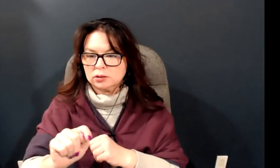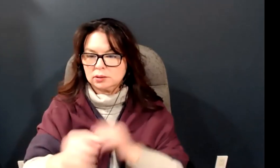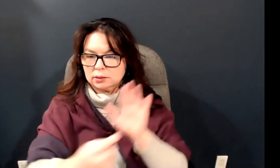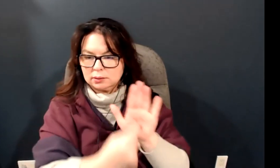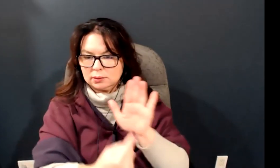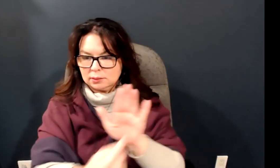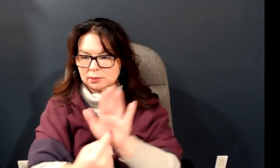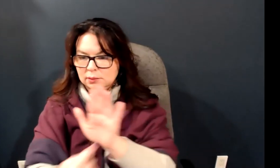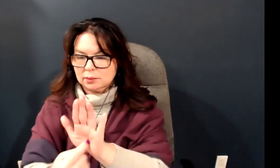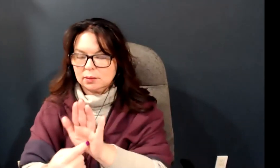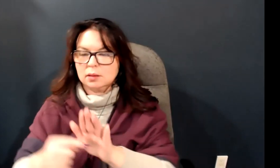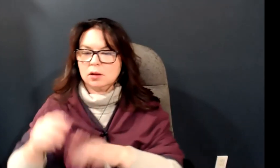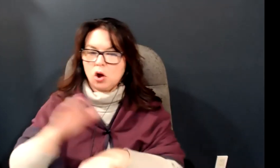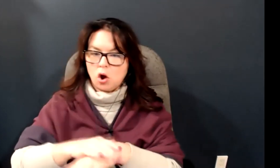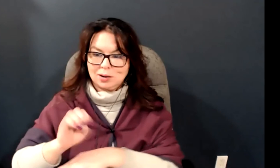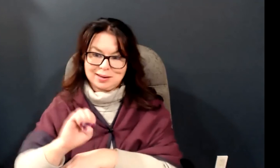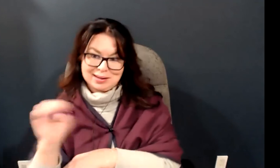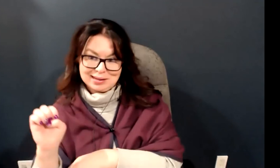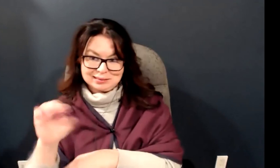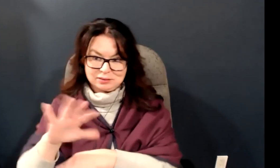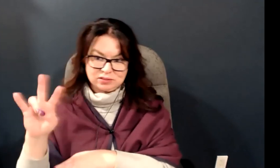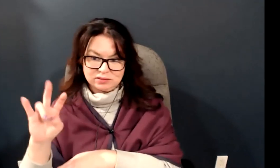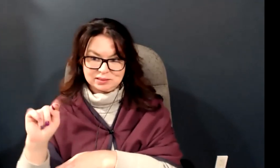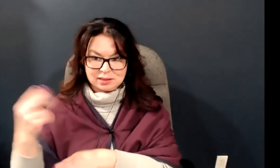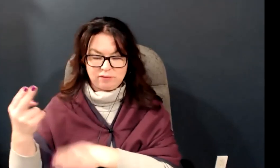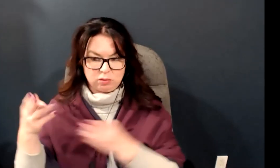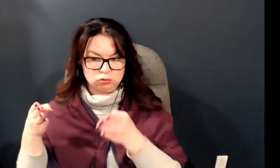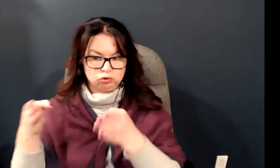Yeah, they, they were working for hire. Yeah, exactly.